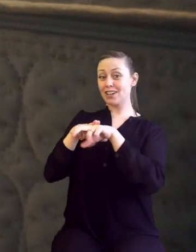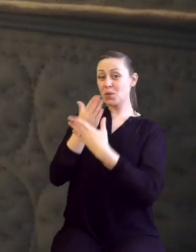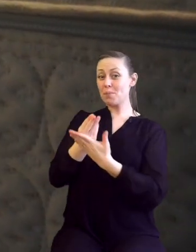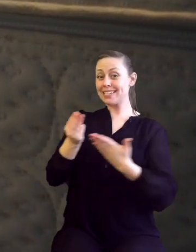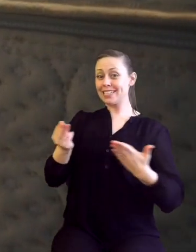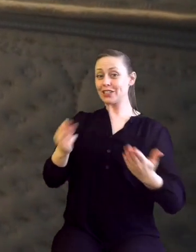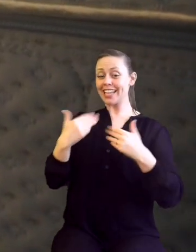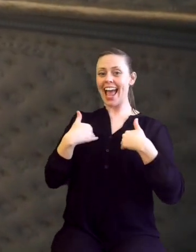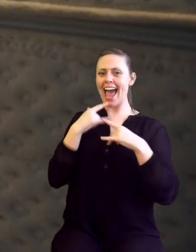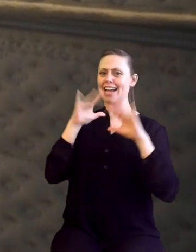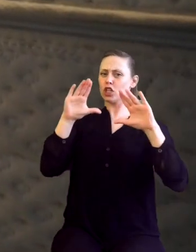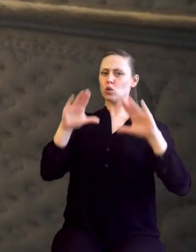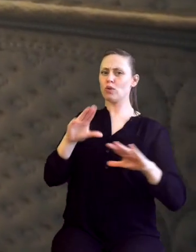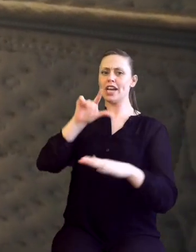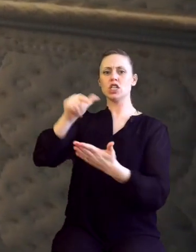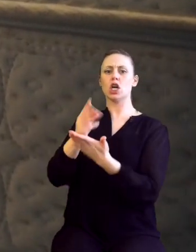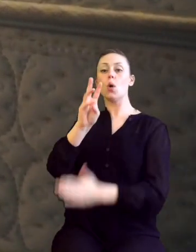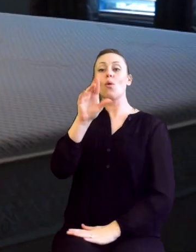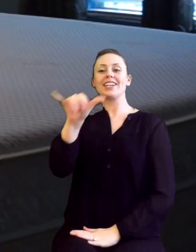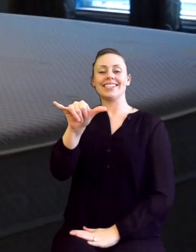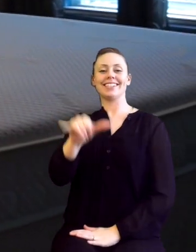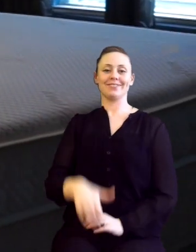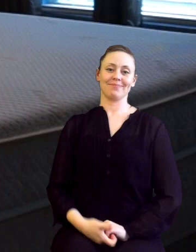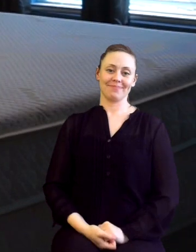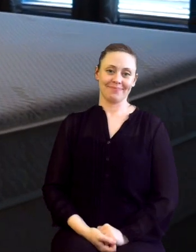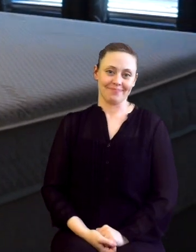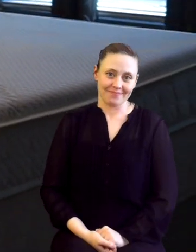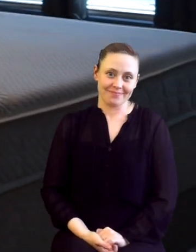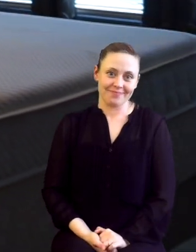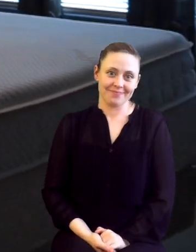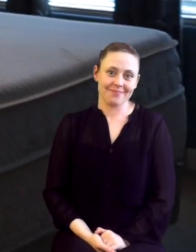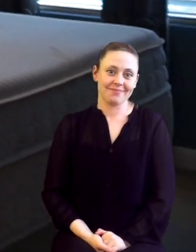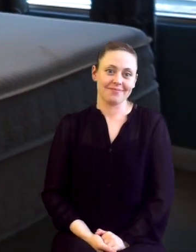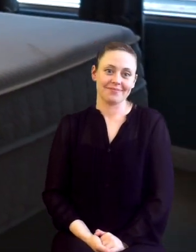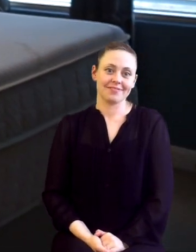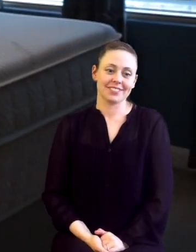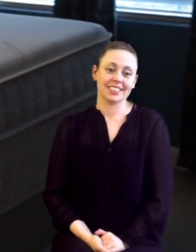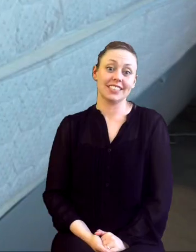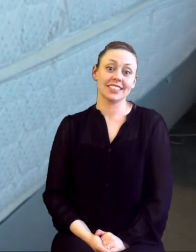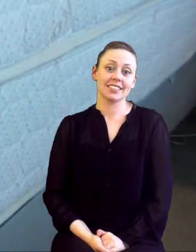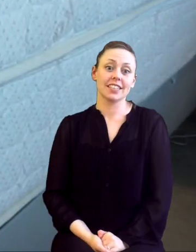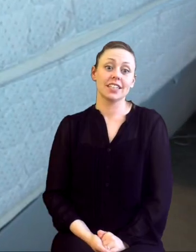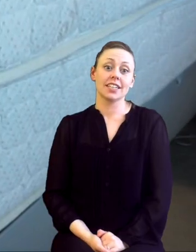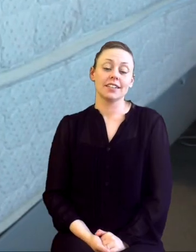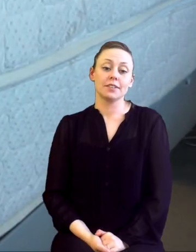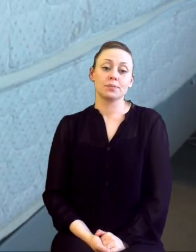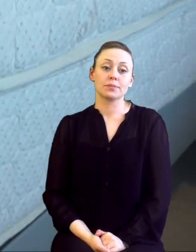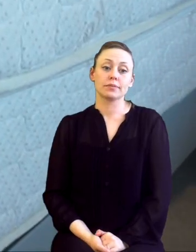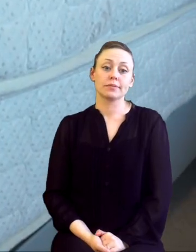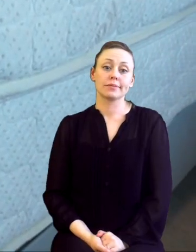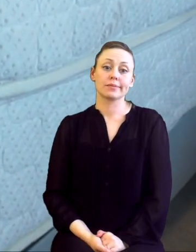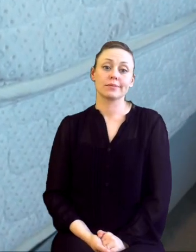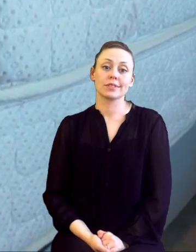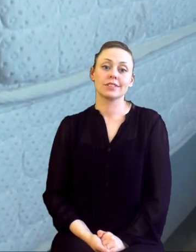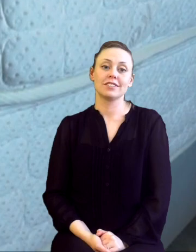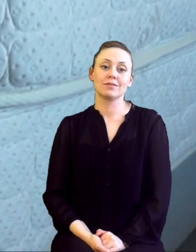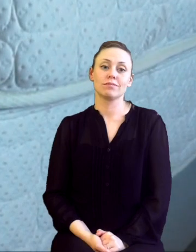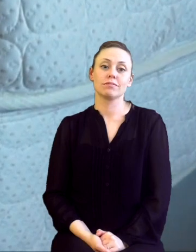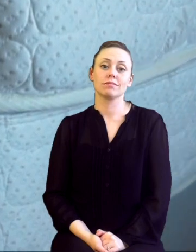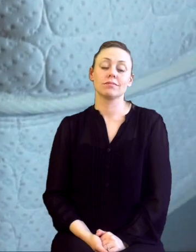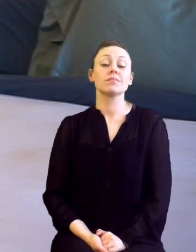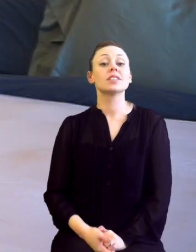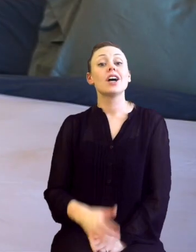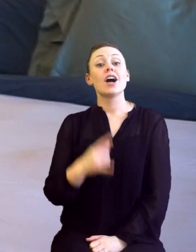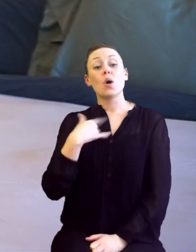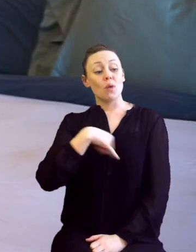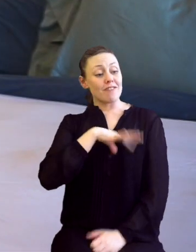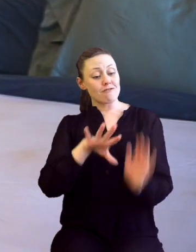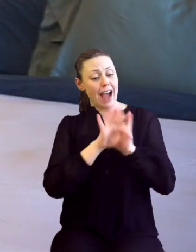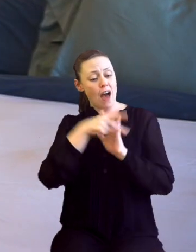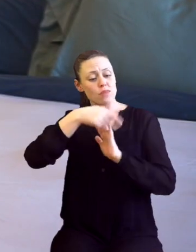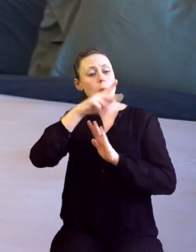materials and it has a great warranty. We found that the pump and remote for the